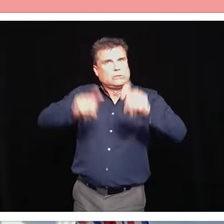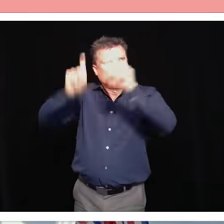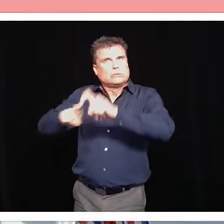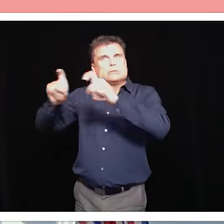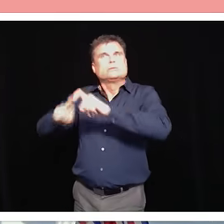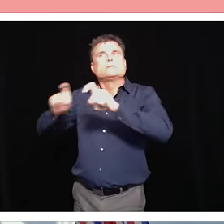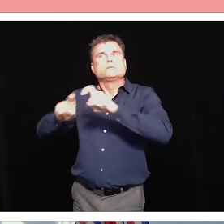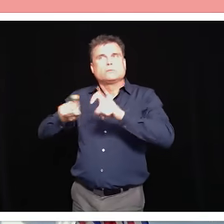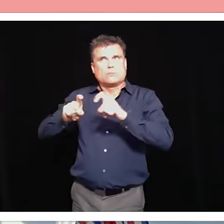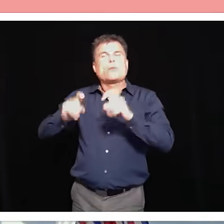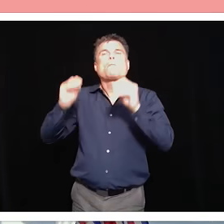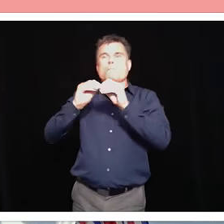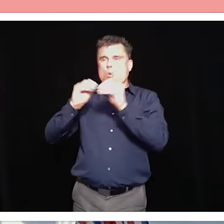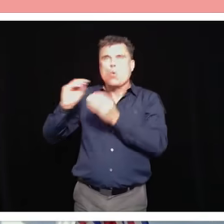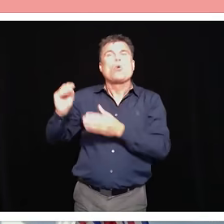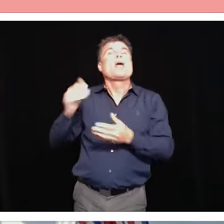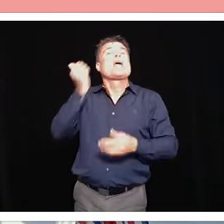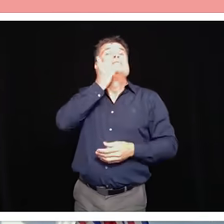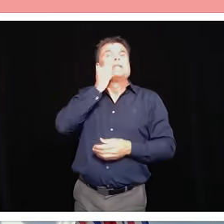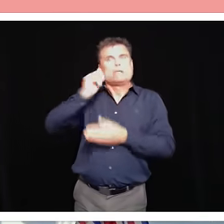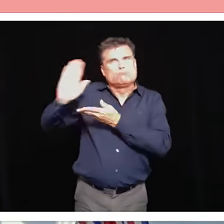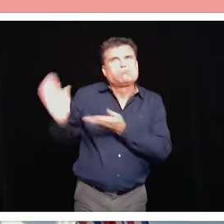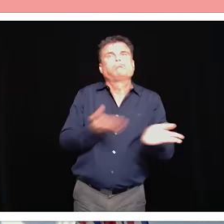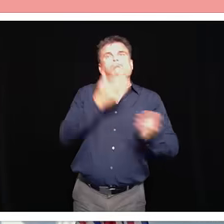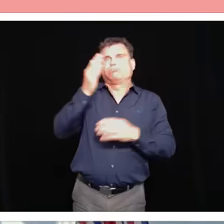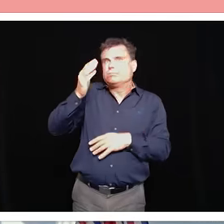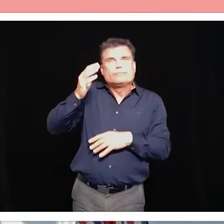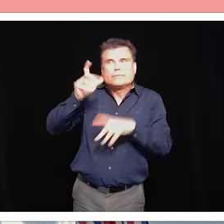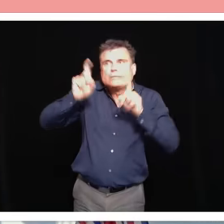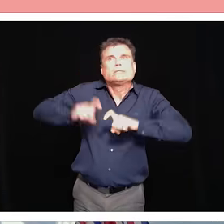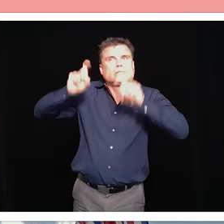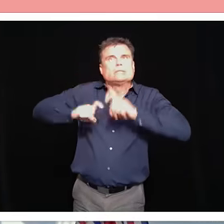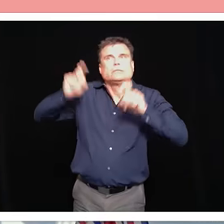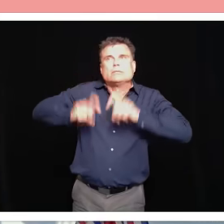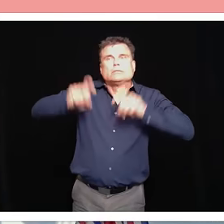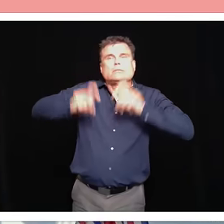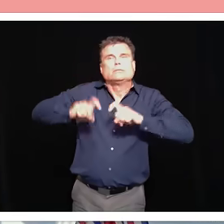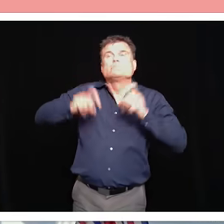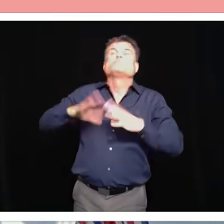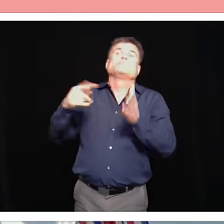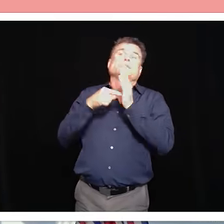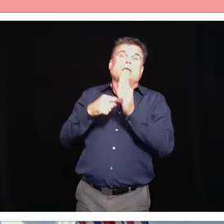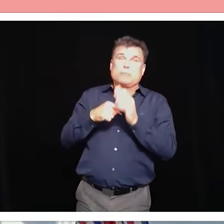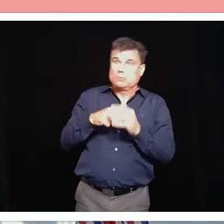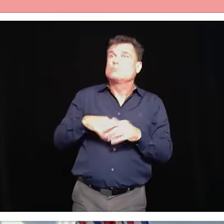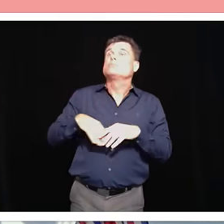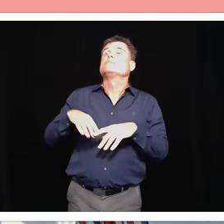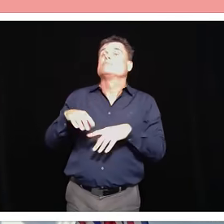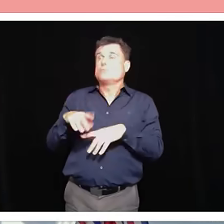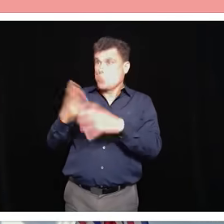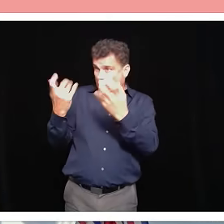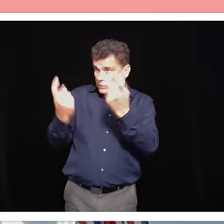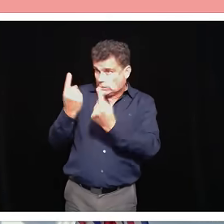and is mostly for the younger people with exposures at home and for older people exposures in the healthcare setting and